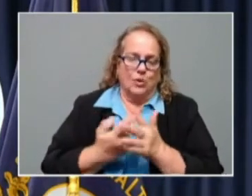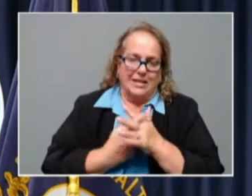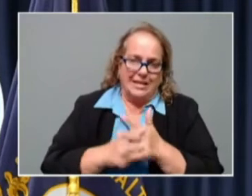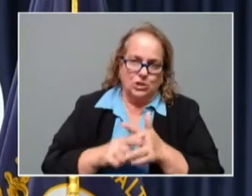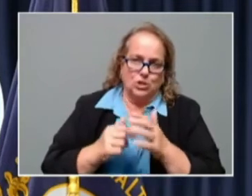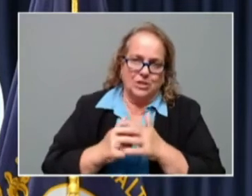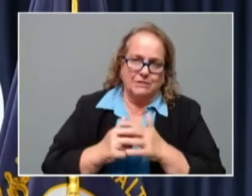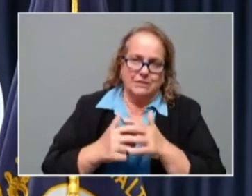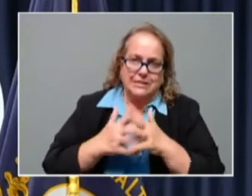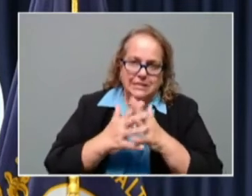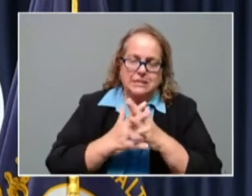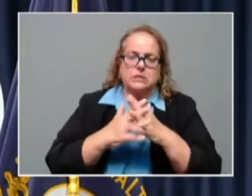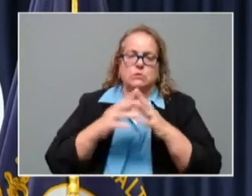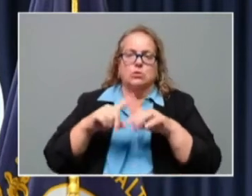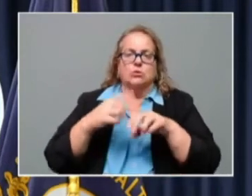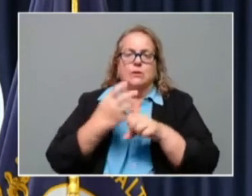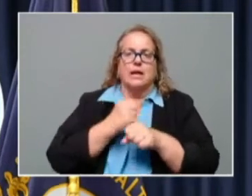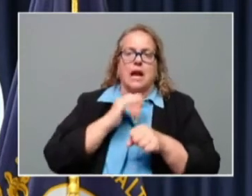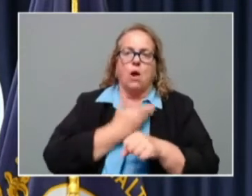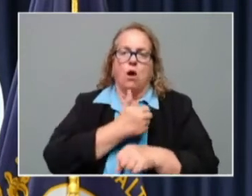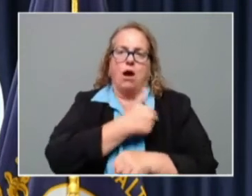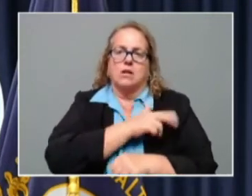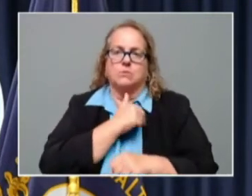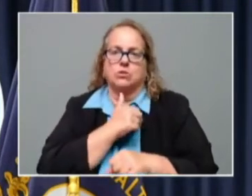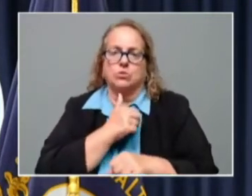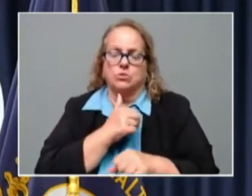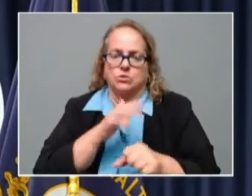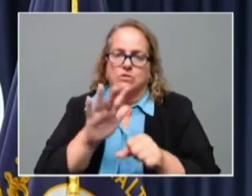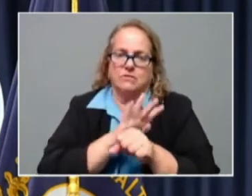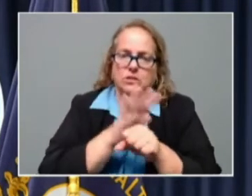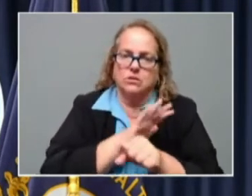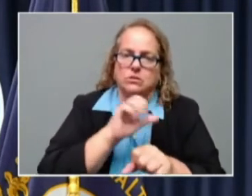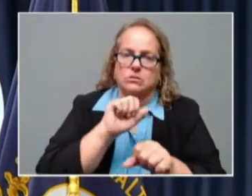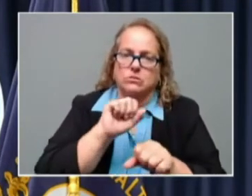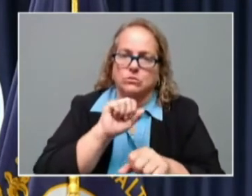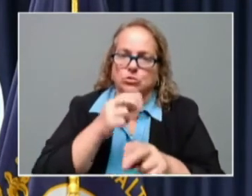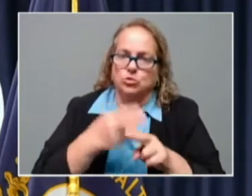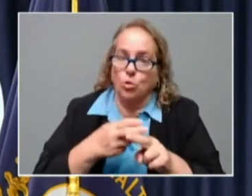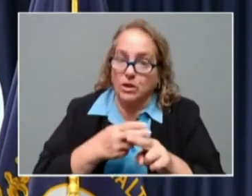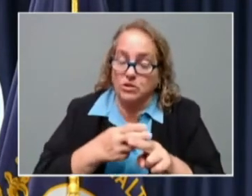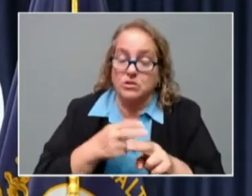can get the assistance that they need. There can be short term. Uh with that